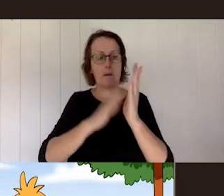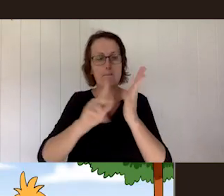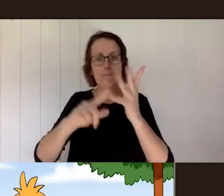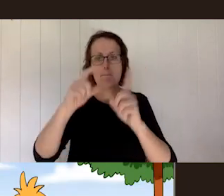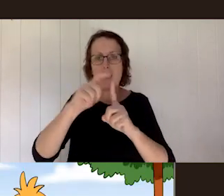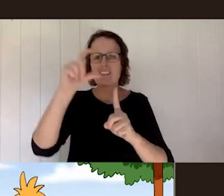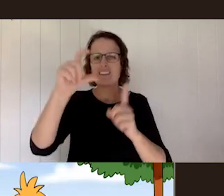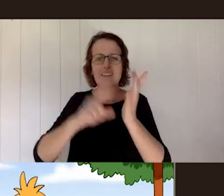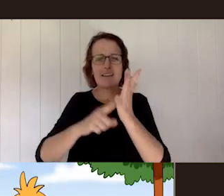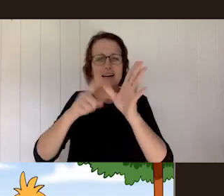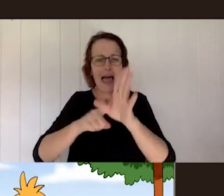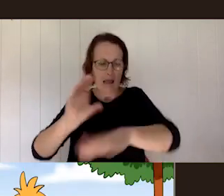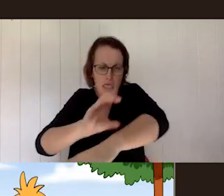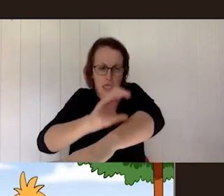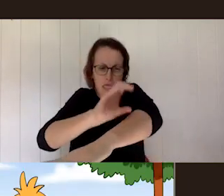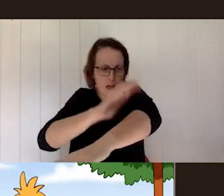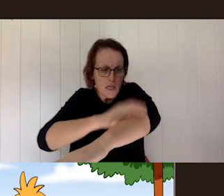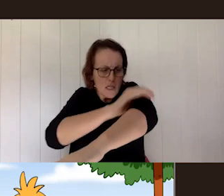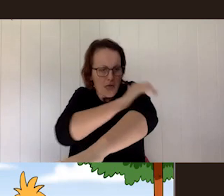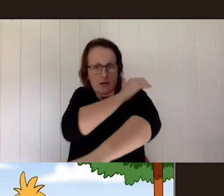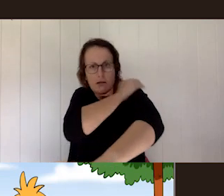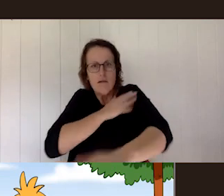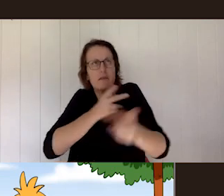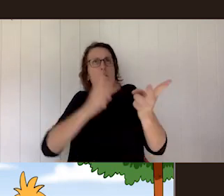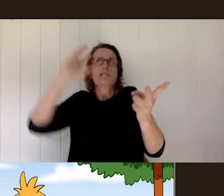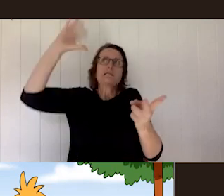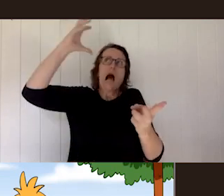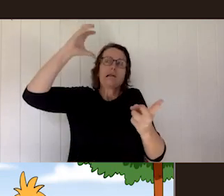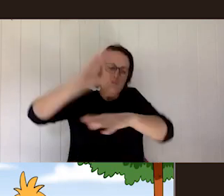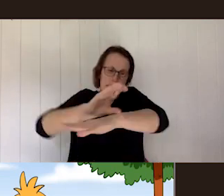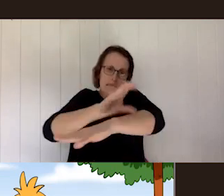and body. He baked in the sun. And as he was lying there, baking in the